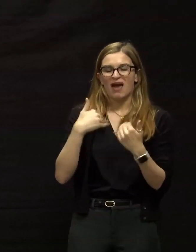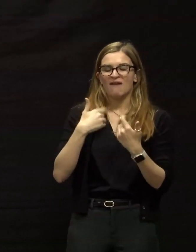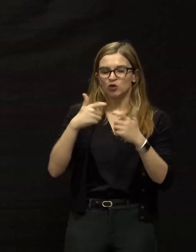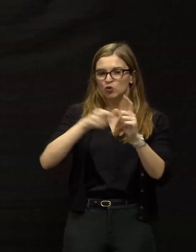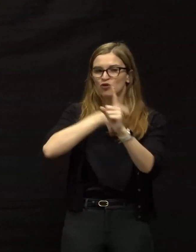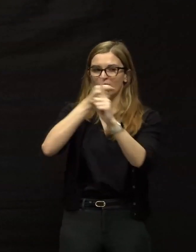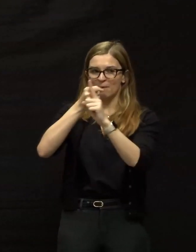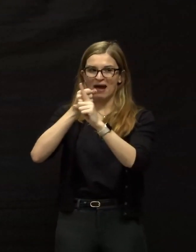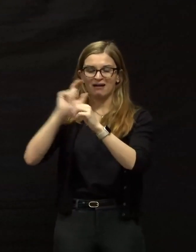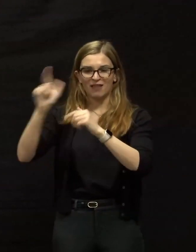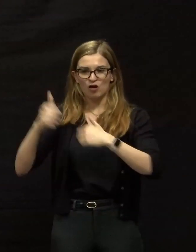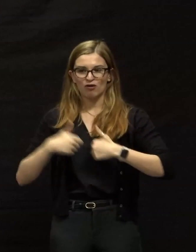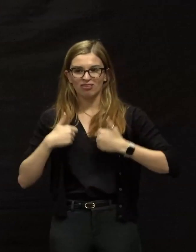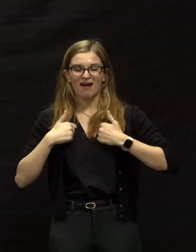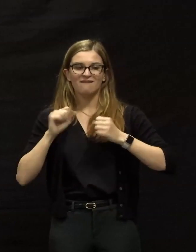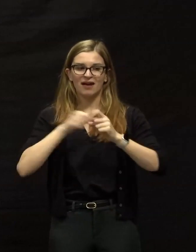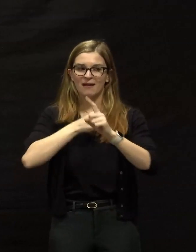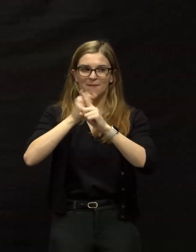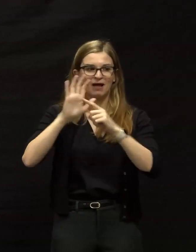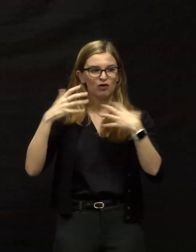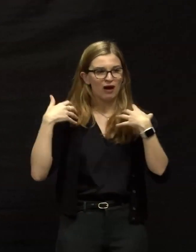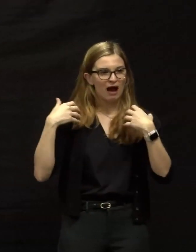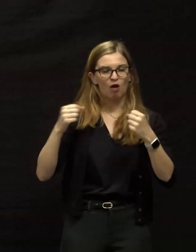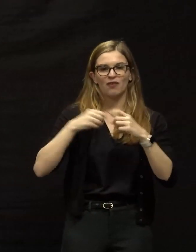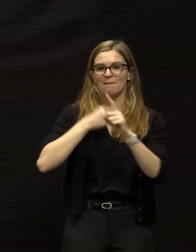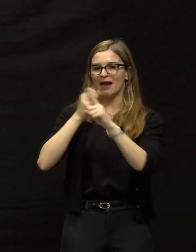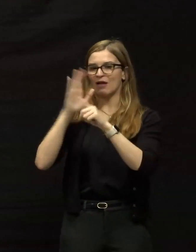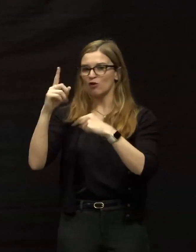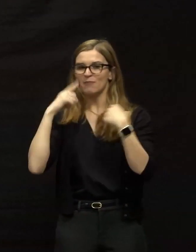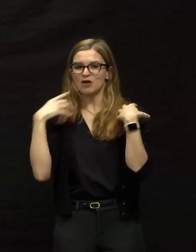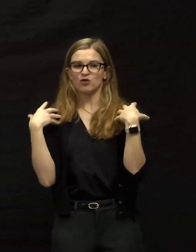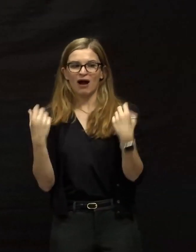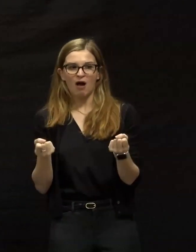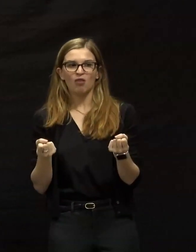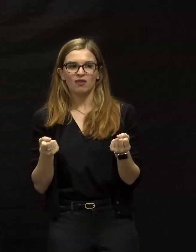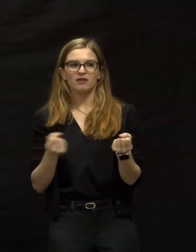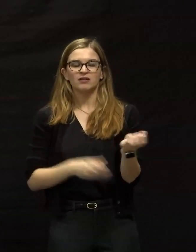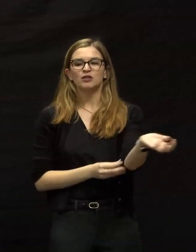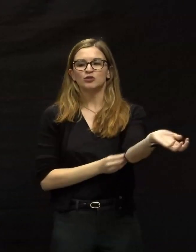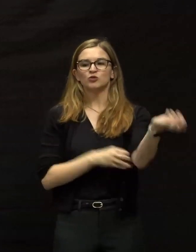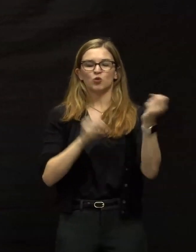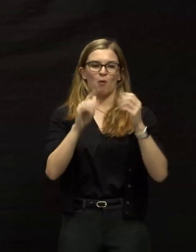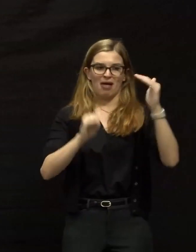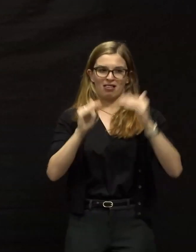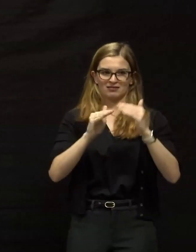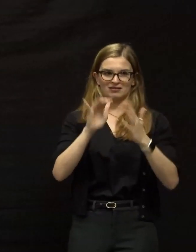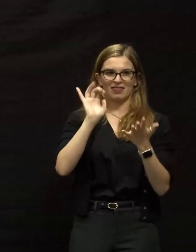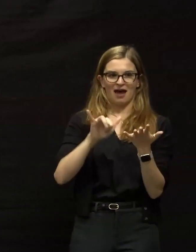when it comes to communication. And that has such an impact on the child's lifelong learning, their mental health, their future.